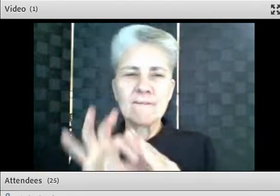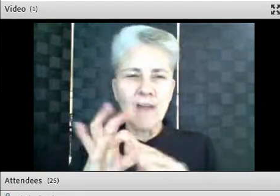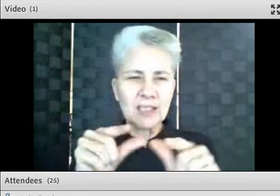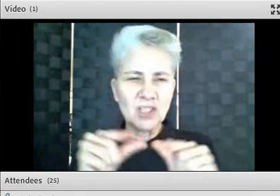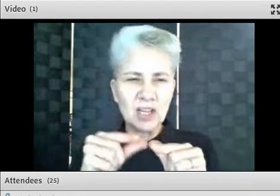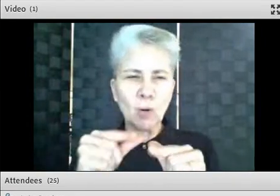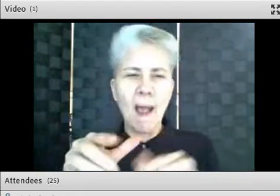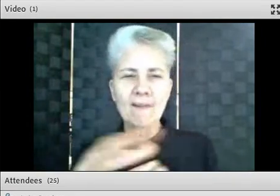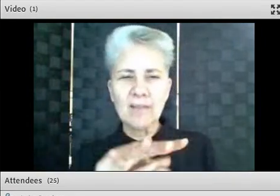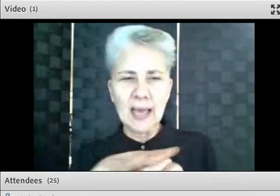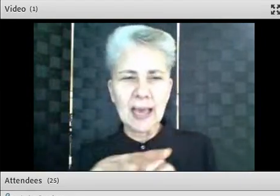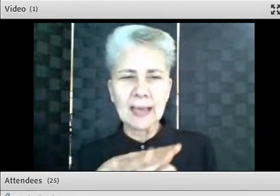How to find geographic Cutters,